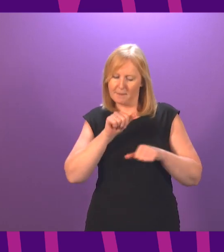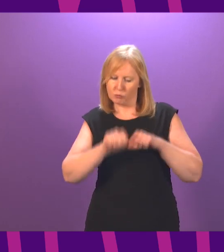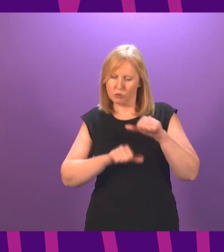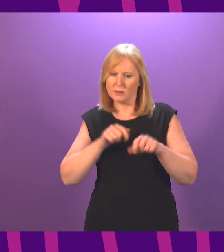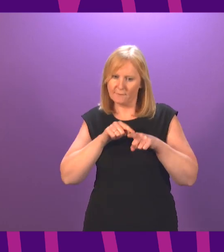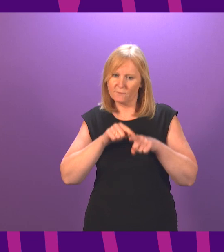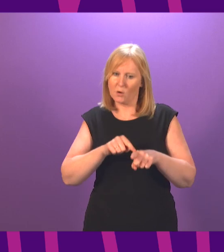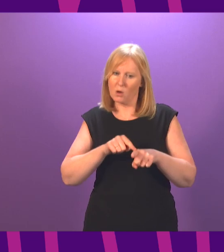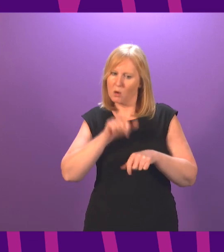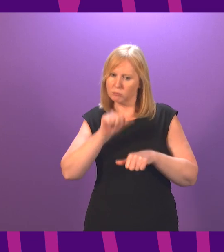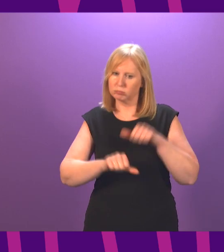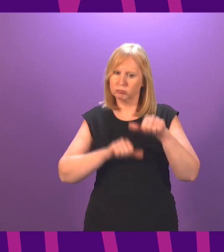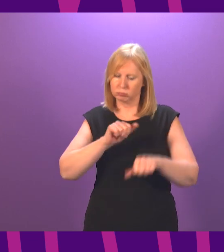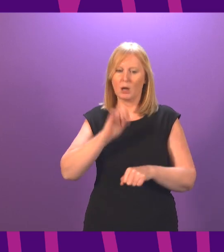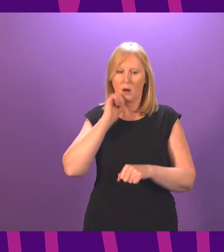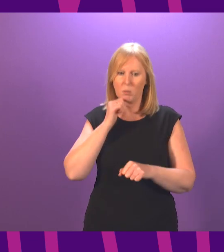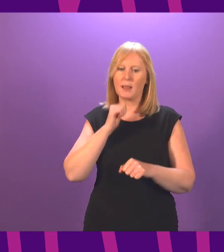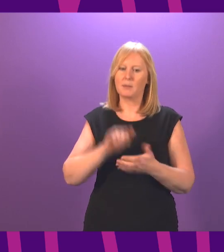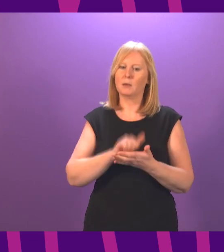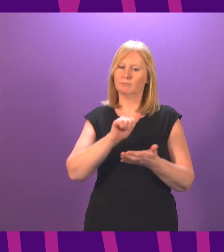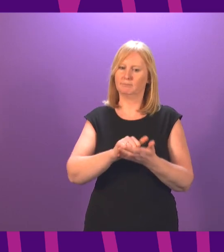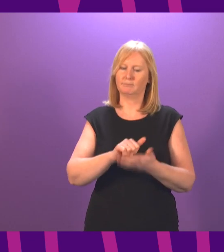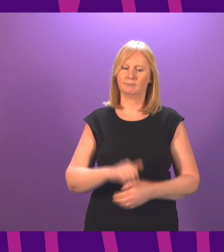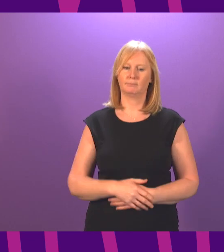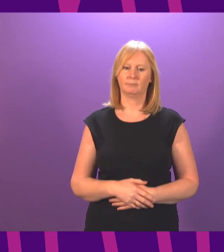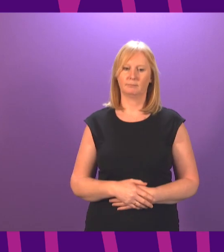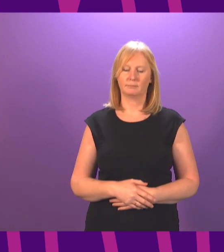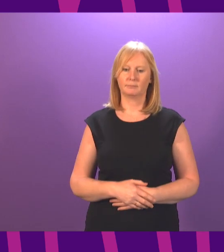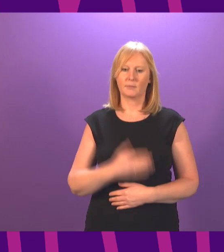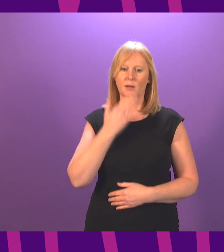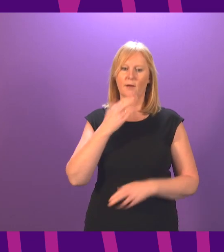are followed appropriately, and they will be.